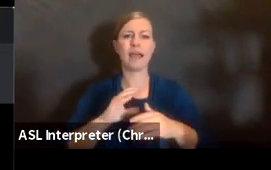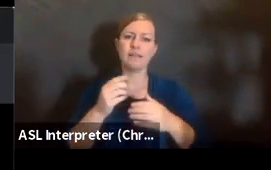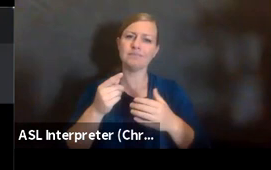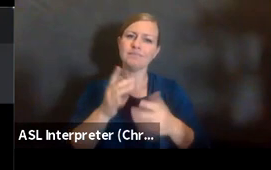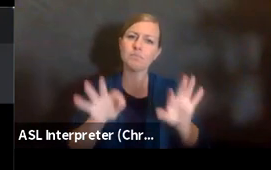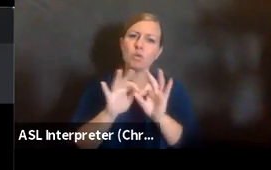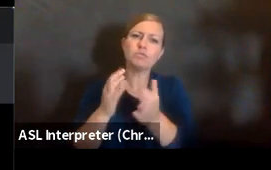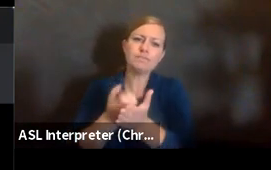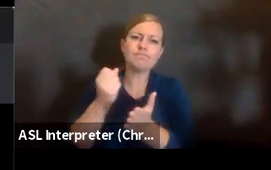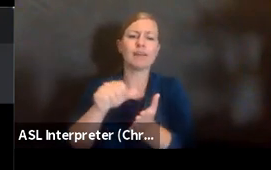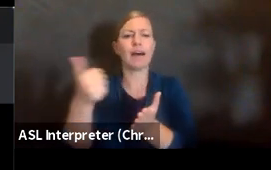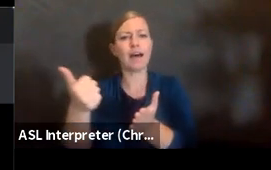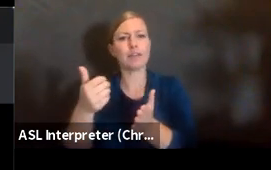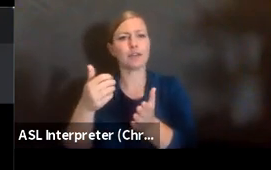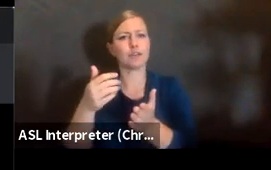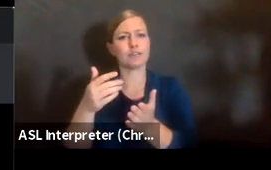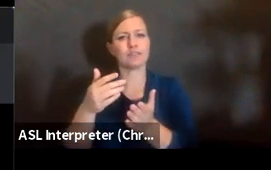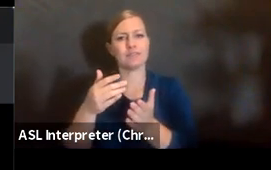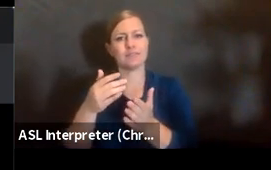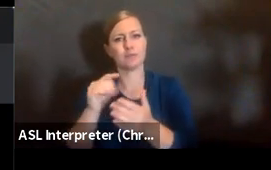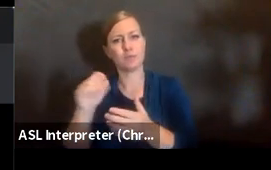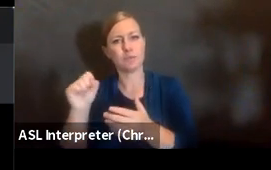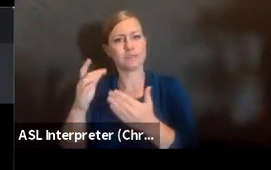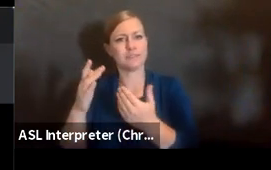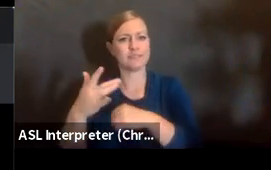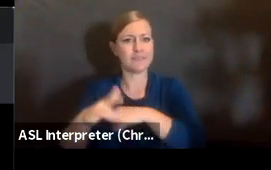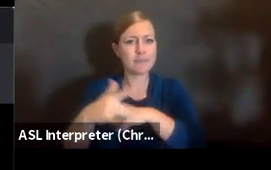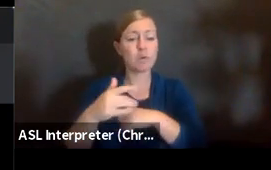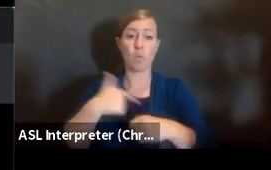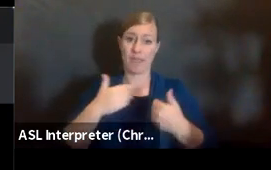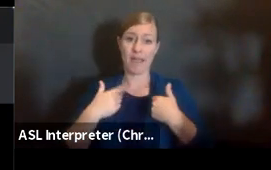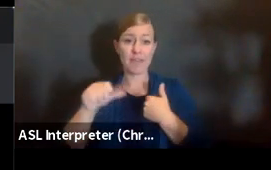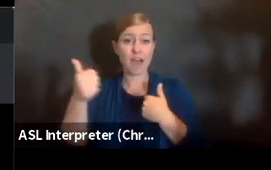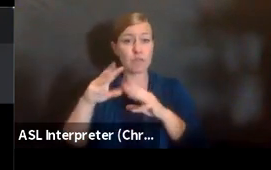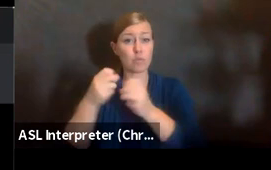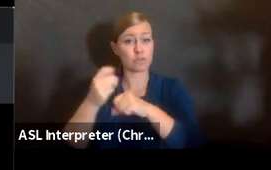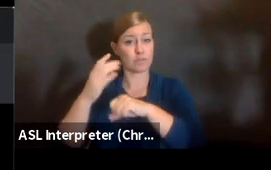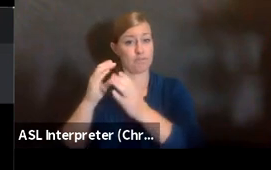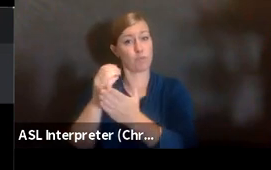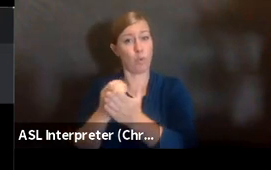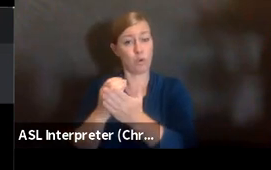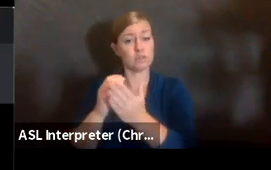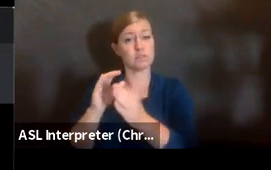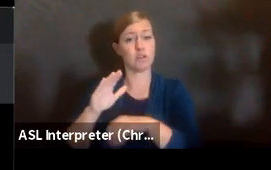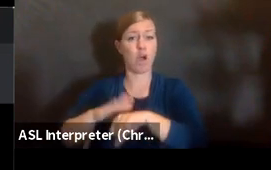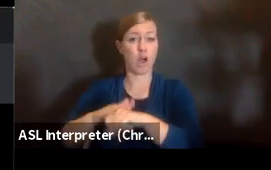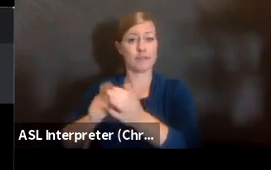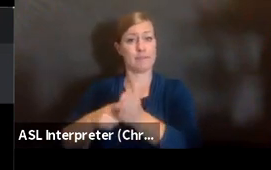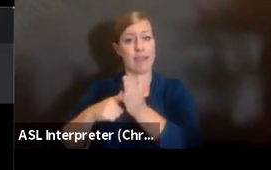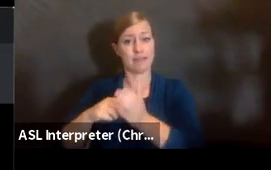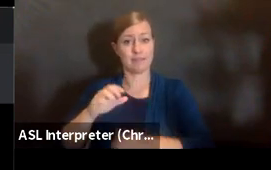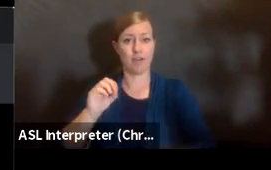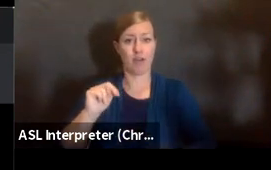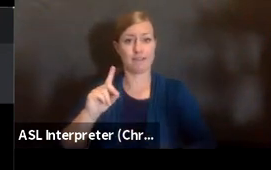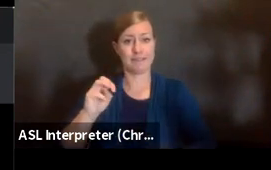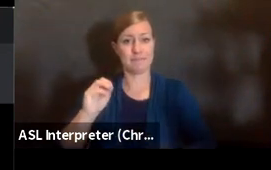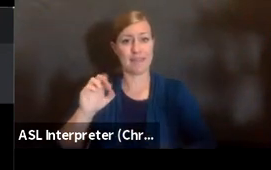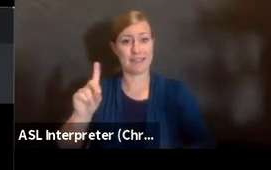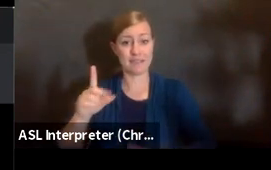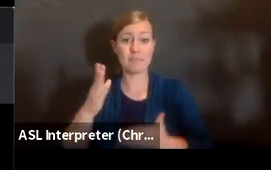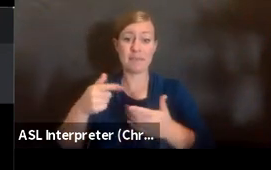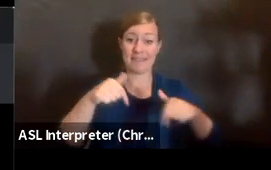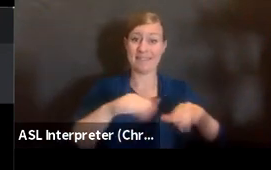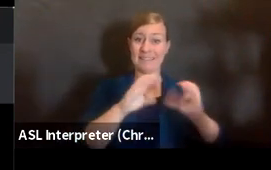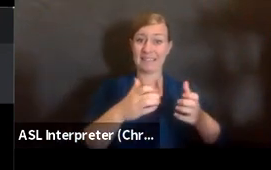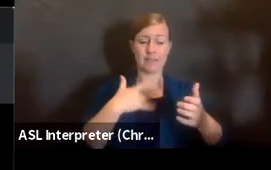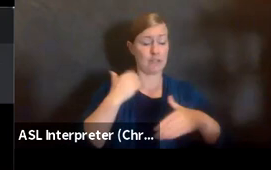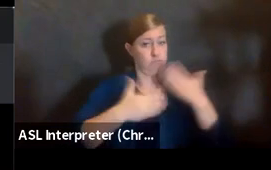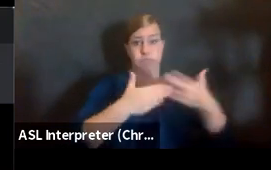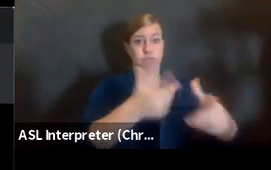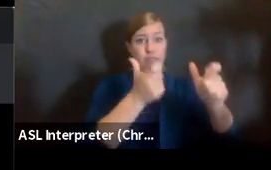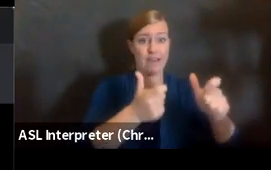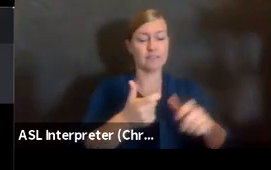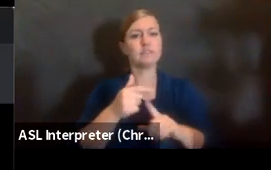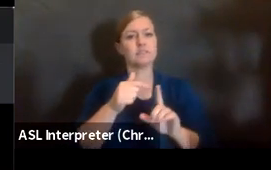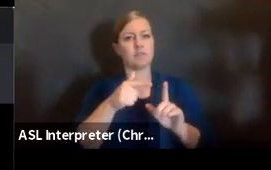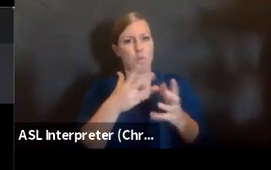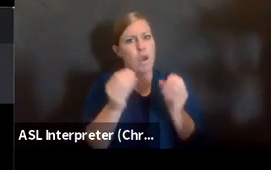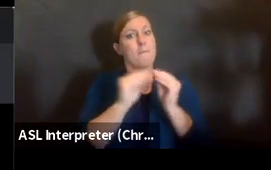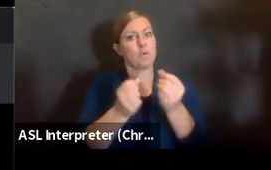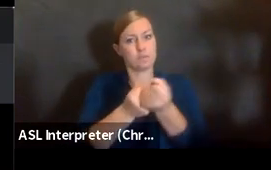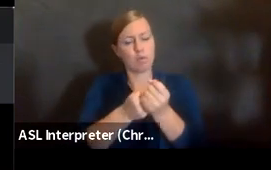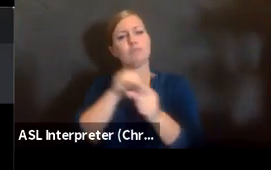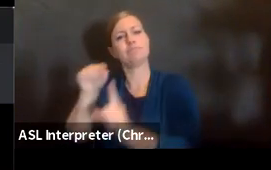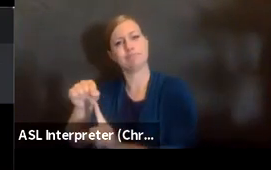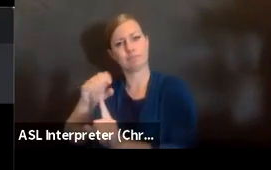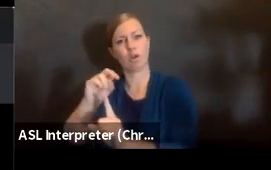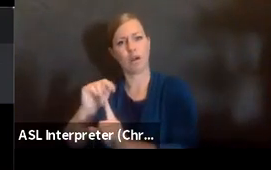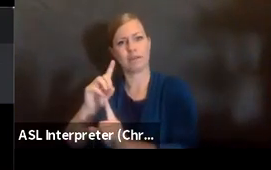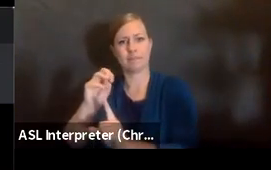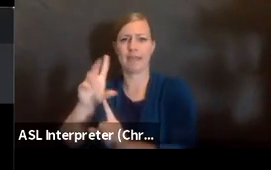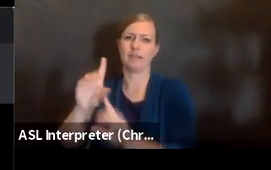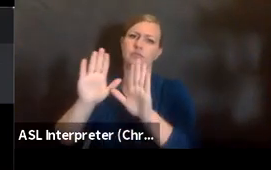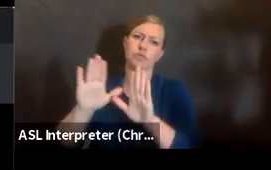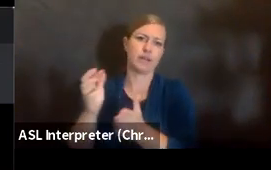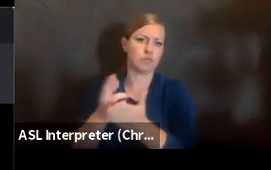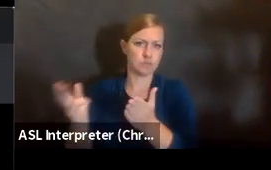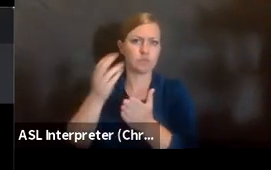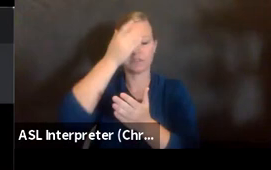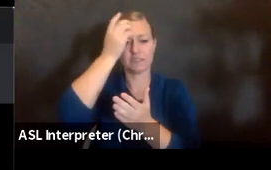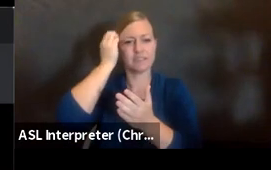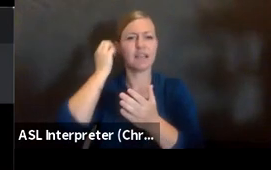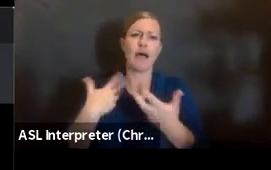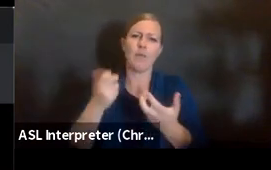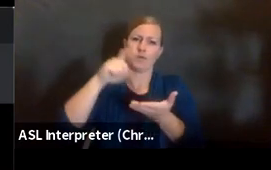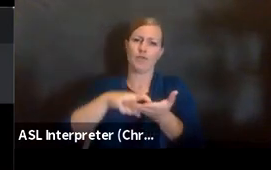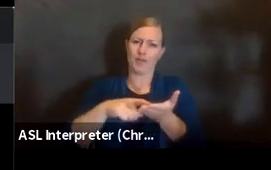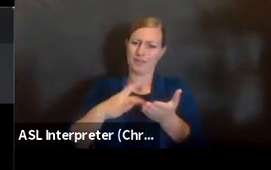Katherine Livick - ESD 112: class that we have in that is on demand, I think will also be a good option for several of you who have taken this class and just still want a little bit more support. So I just wanted to acknowledge that, because I think we're all feeling a little, just a little bit of stress, these days.